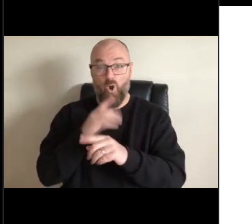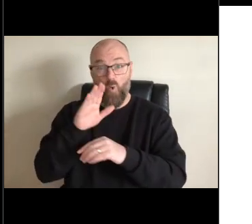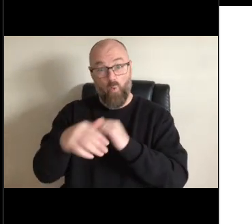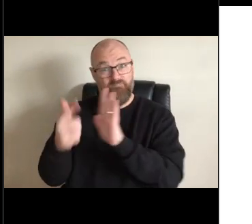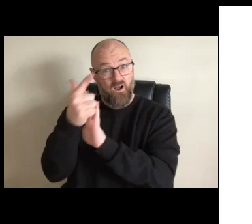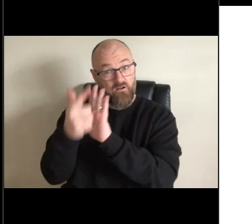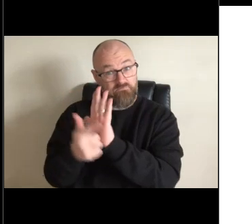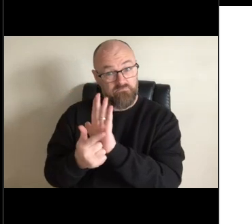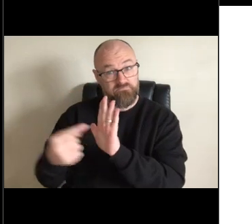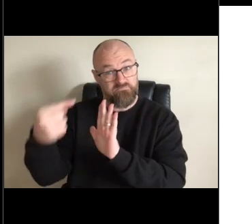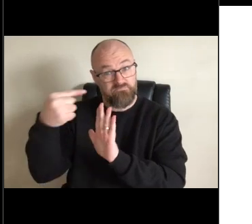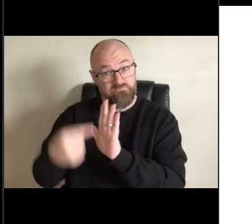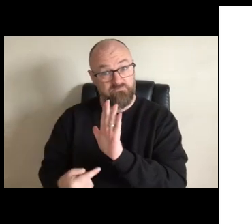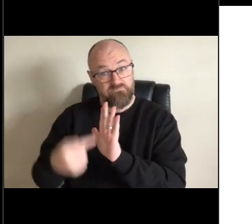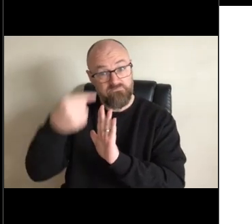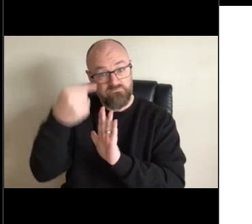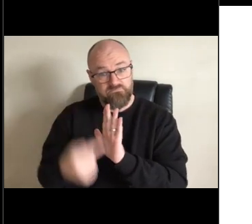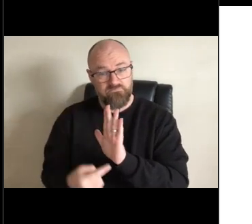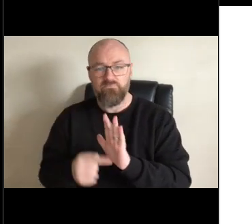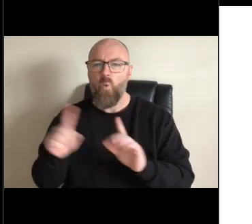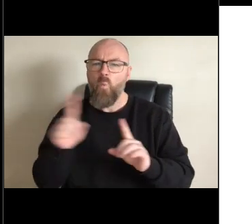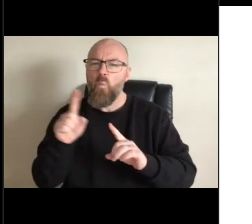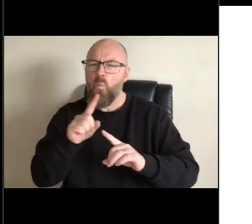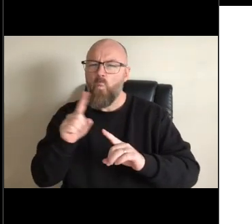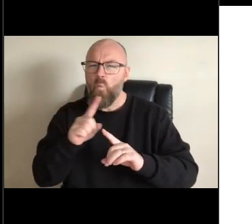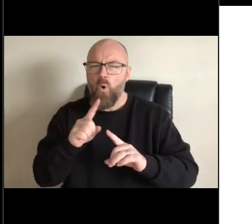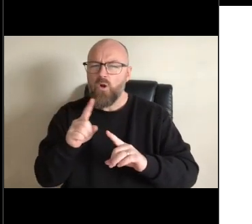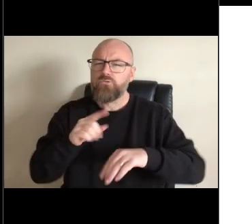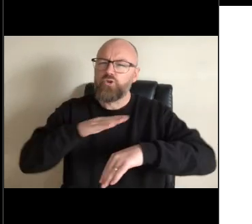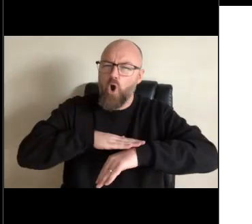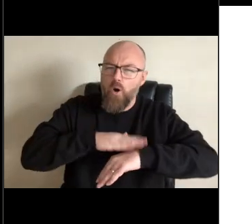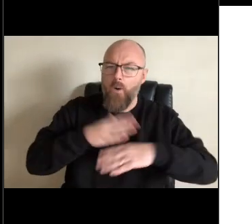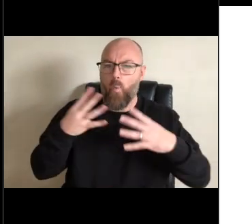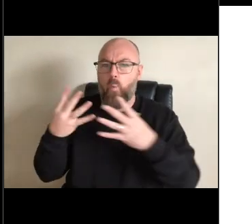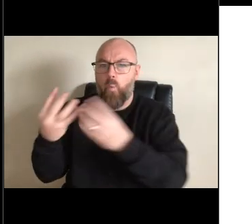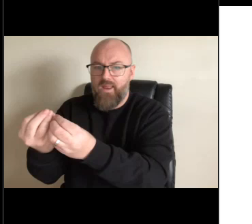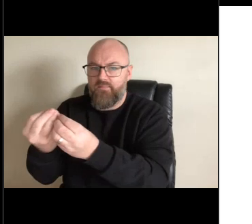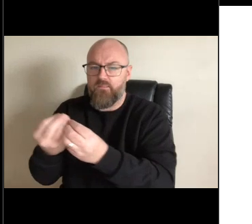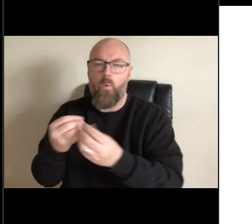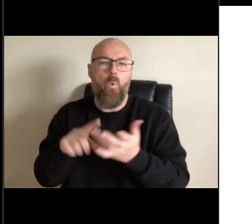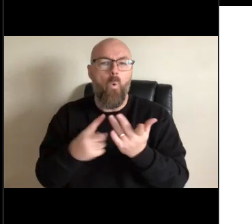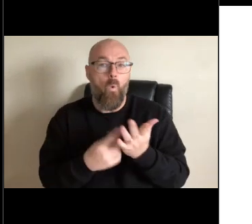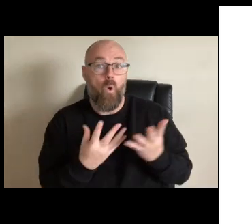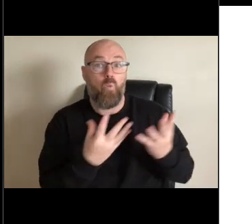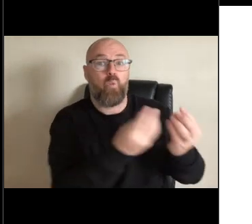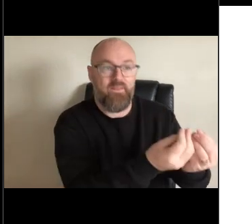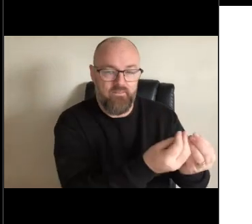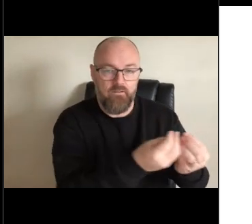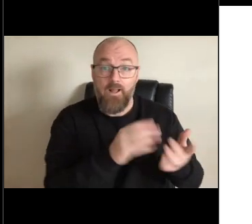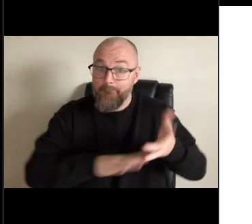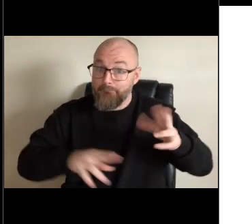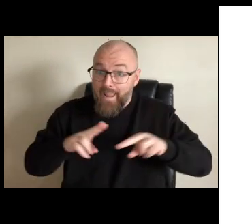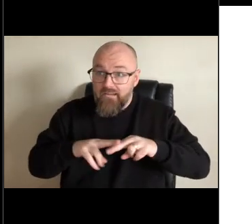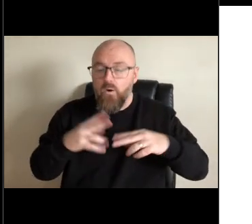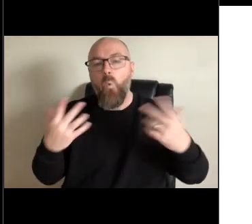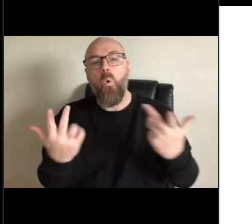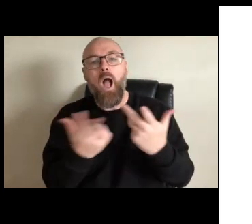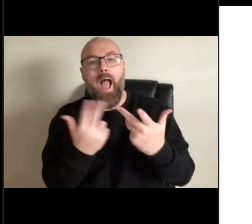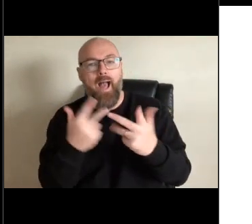time children spend with their parents and others who are important to them so um the presumptions